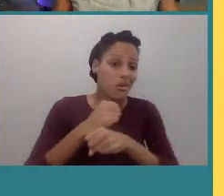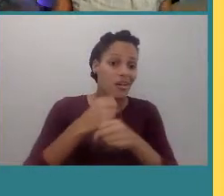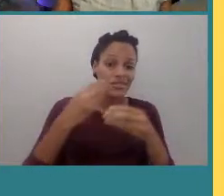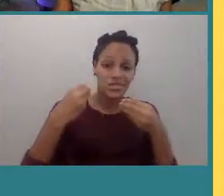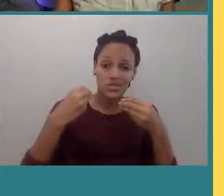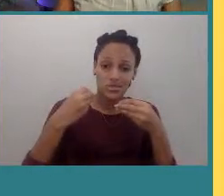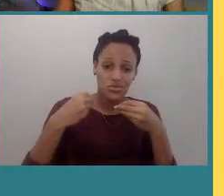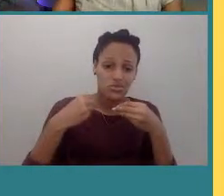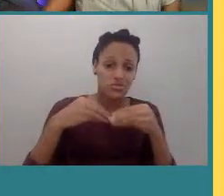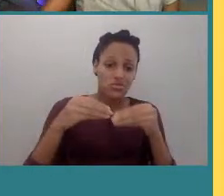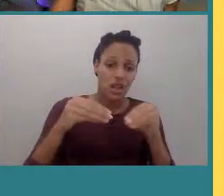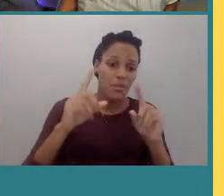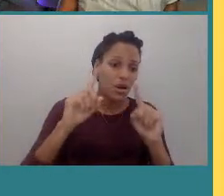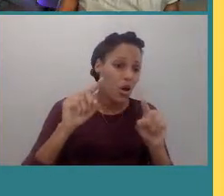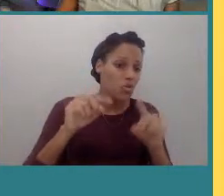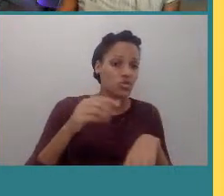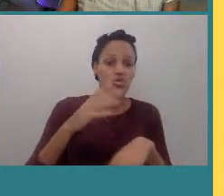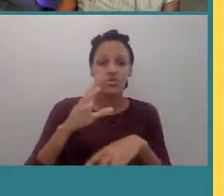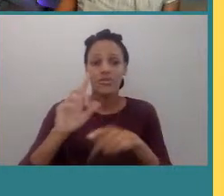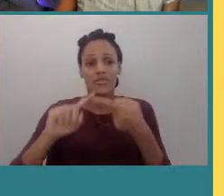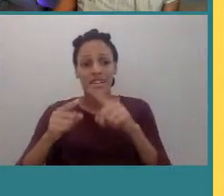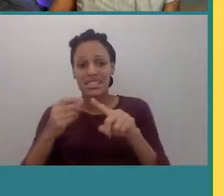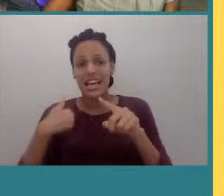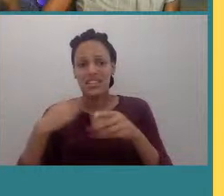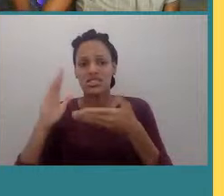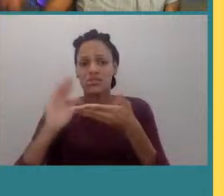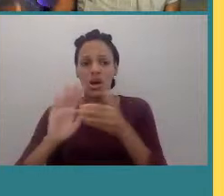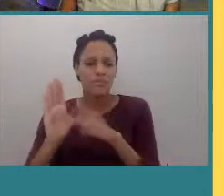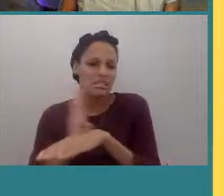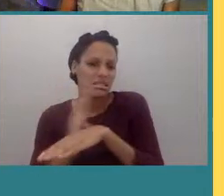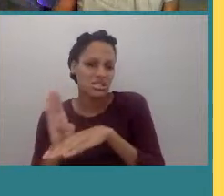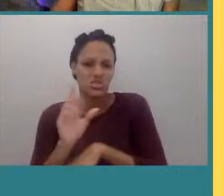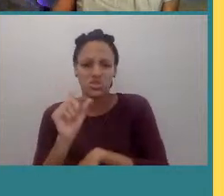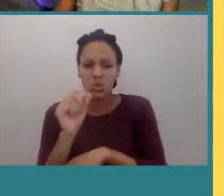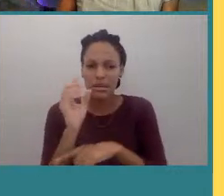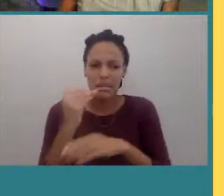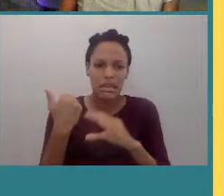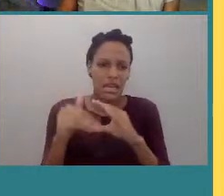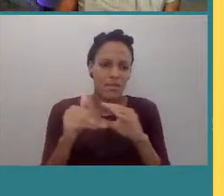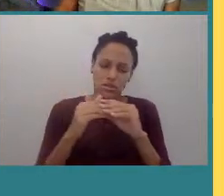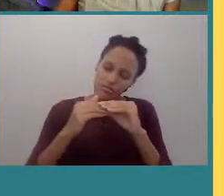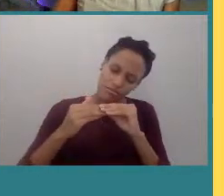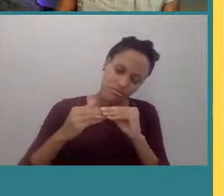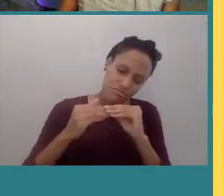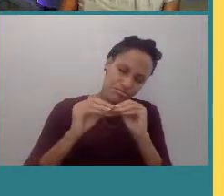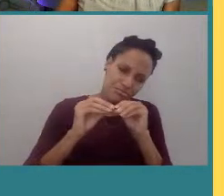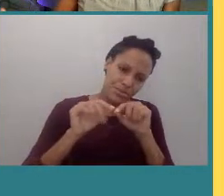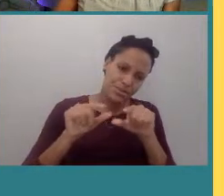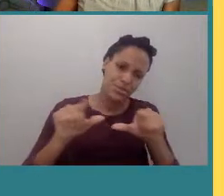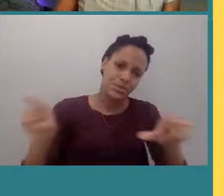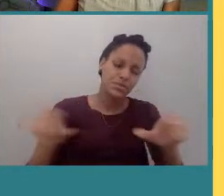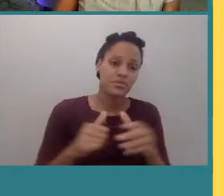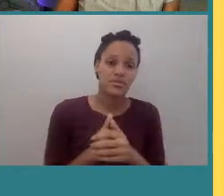So, I took -- I've been reinvesting in myself by hiring coaches. A lot of times you are